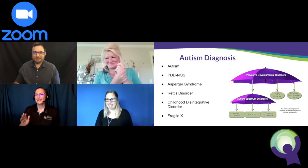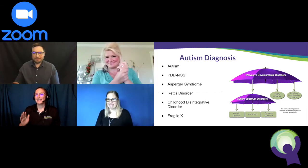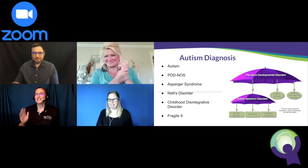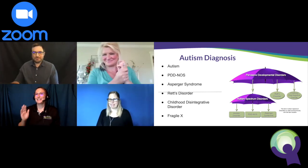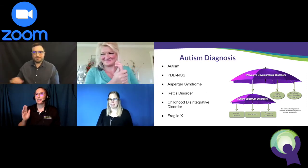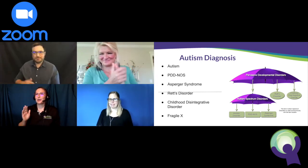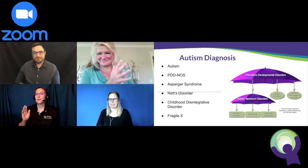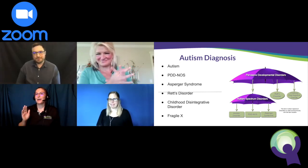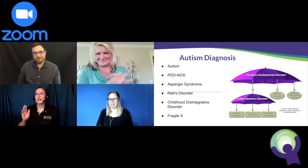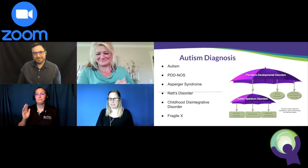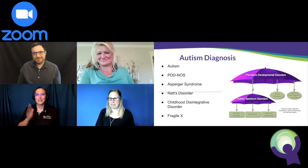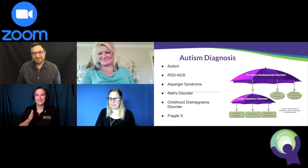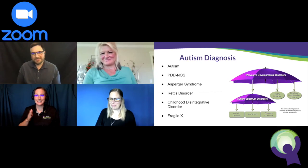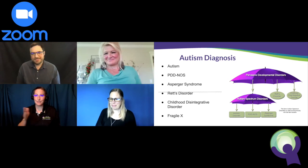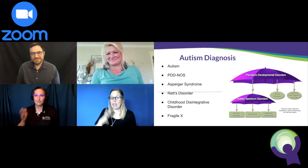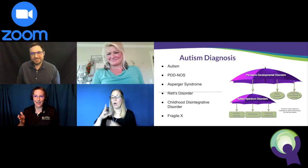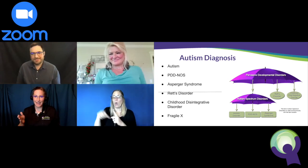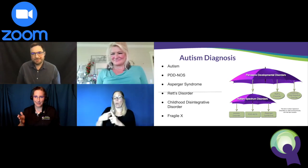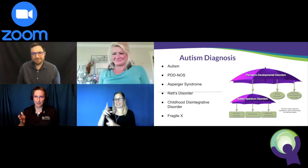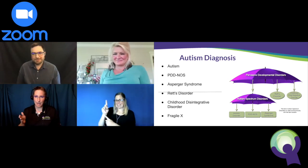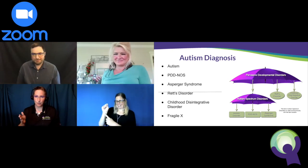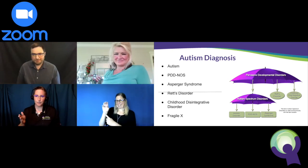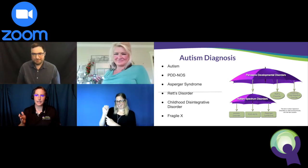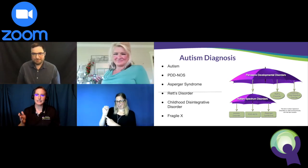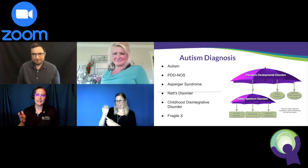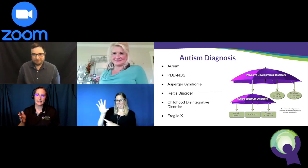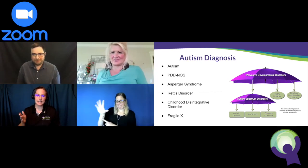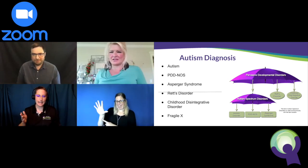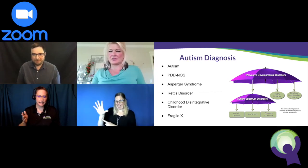So when the DSM-5 came out they decided that